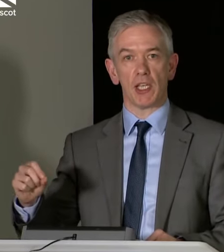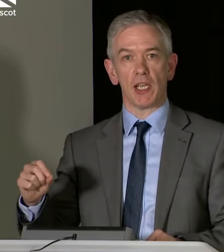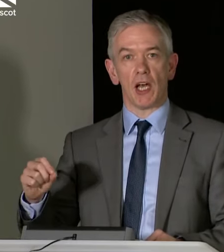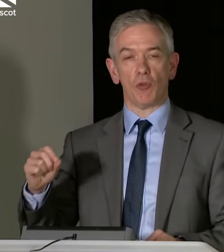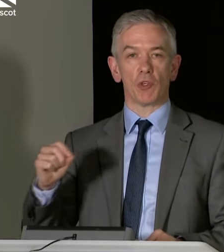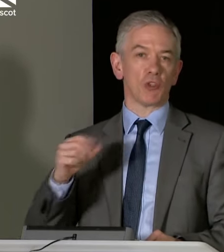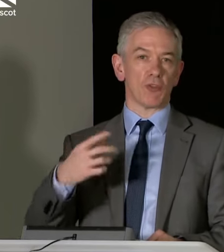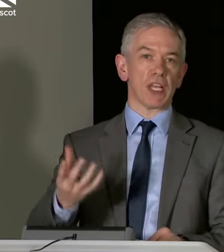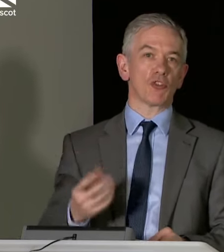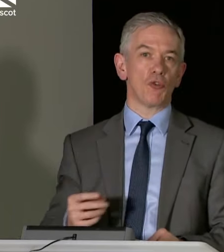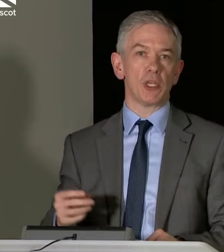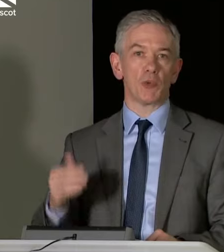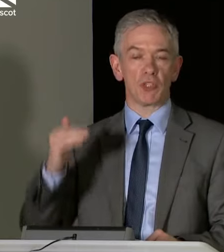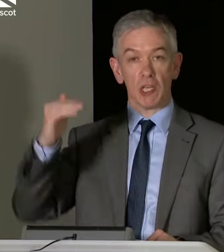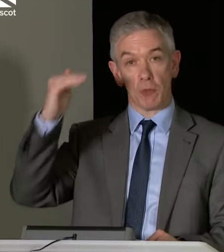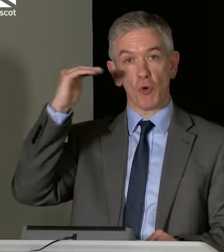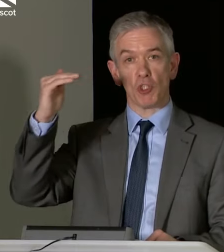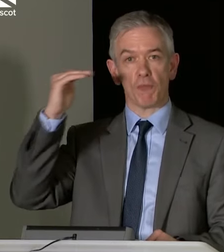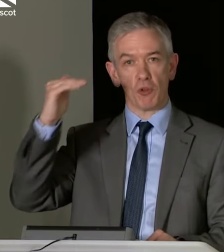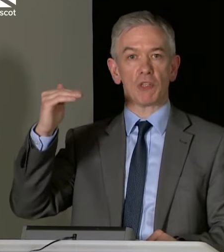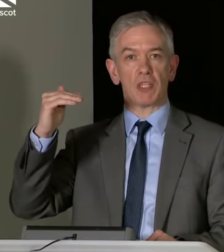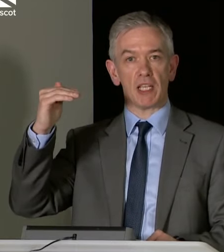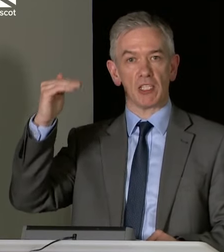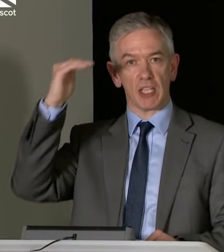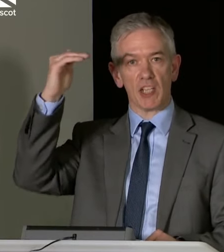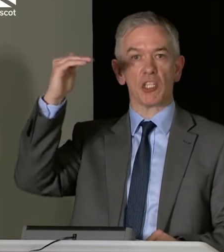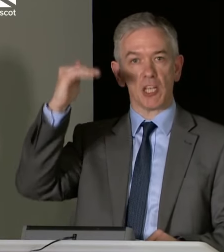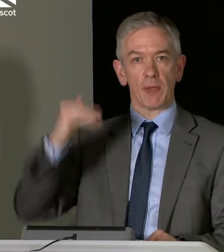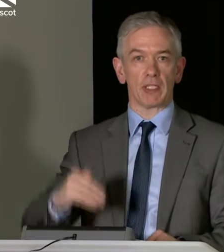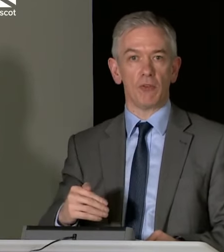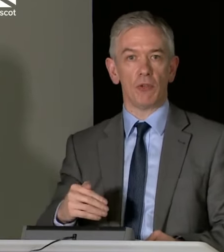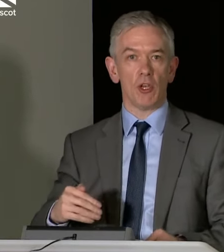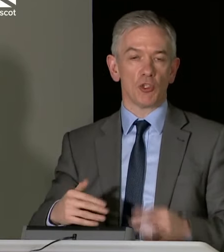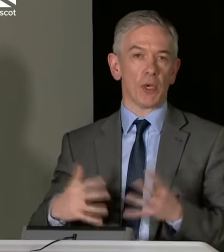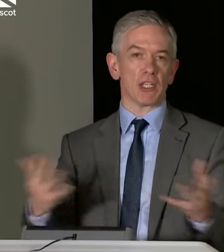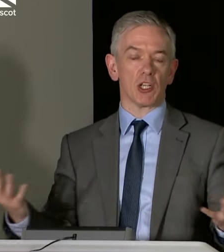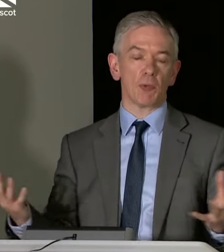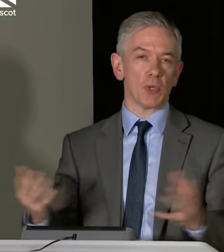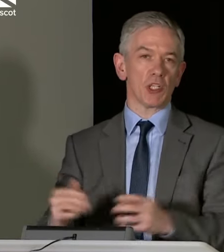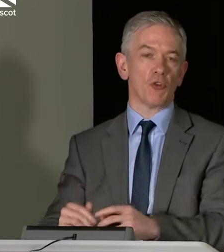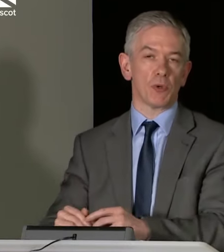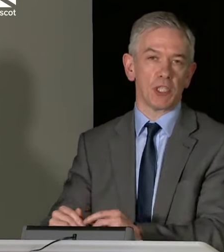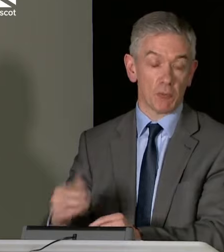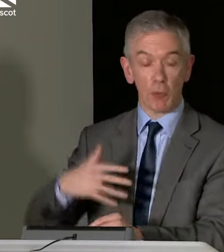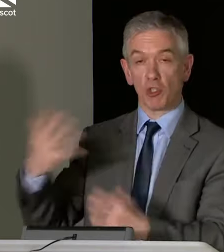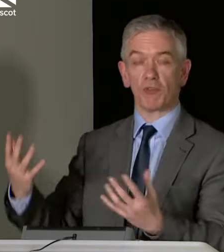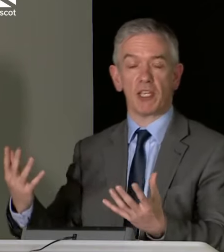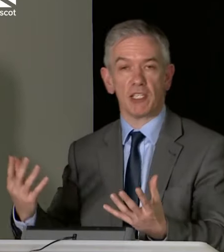day? And over the course of the last two weeks we have seen the proportion of positive tests gradually coming down. So whereas couple of weeks ago we were seeing the proportion of